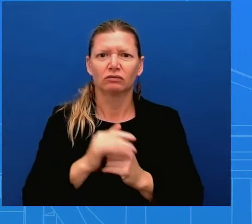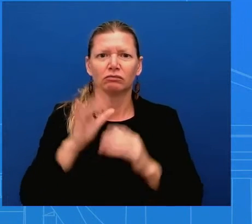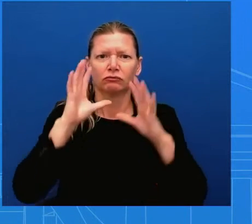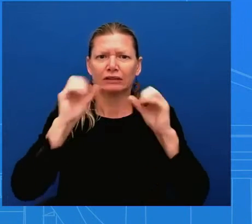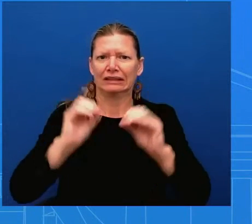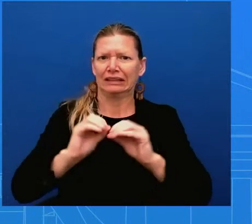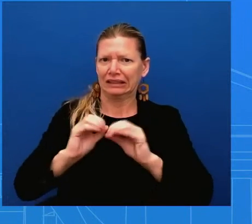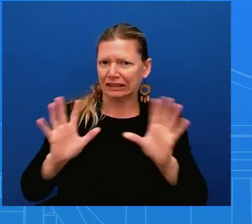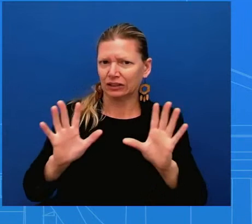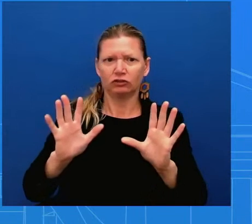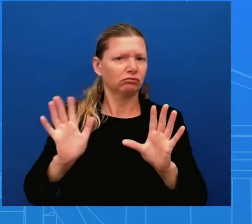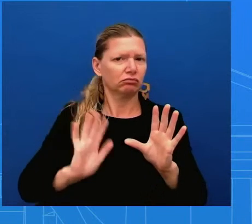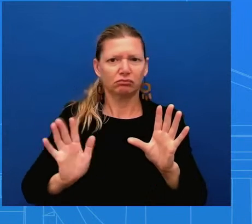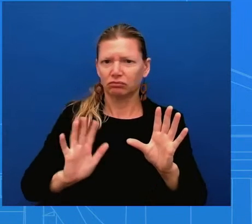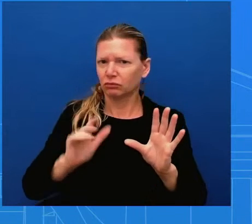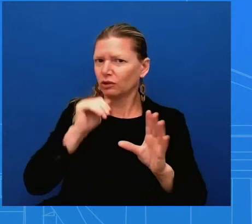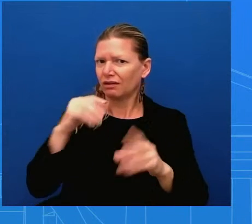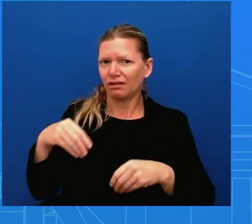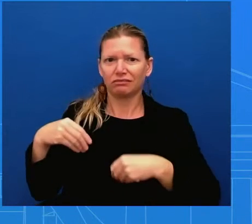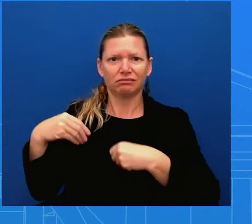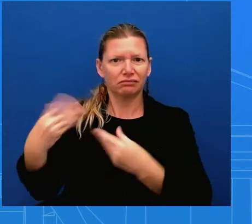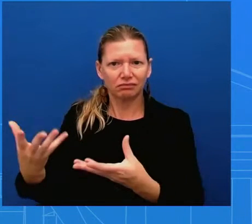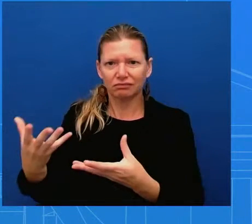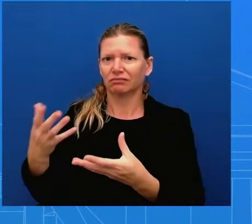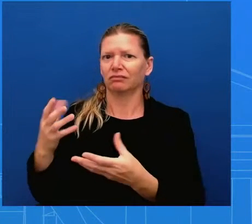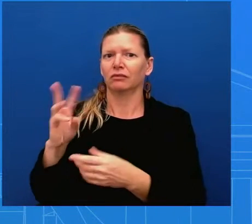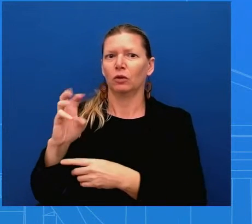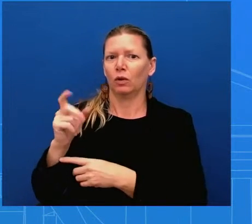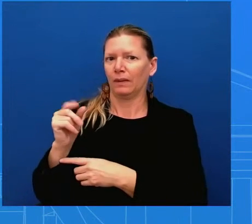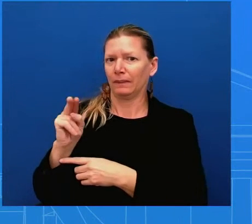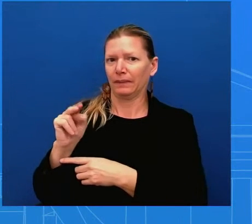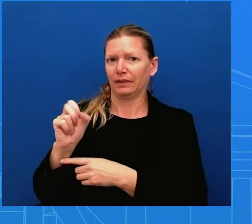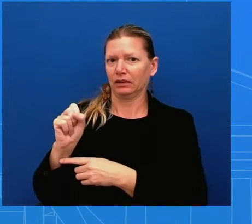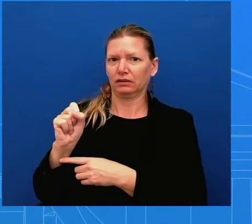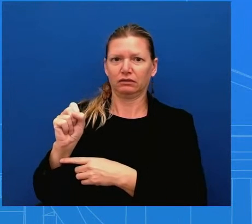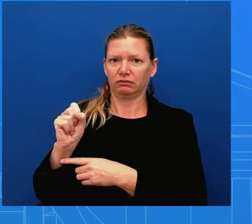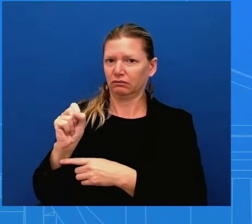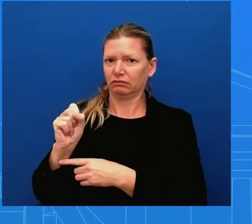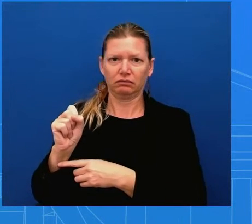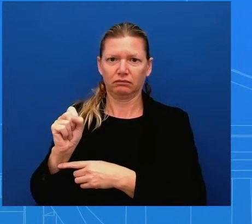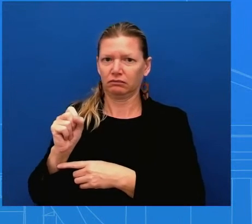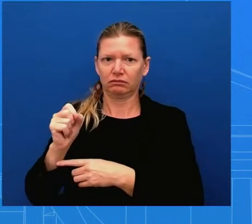were it to occur. It has not yet occurred. And we are still working with Israel on a better way